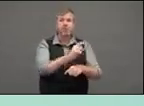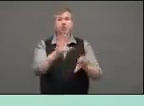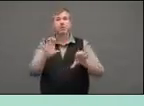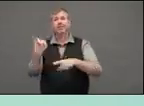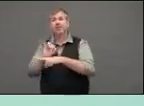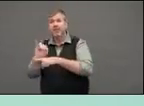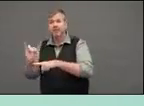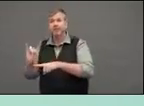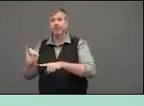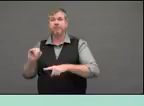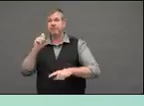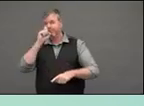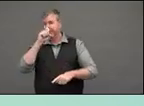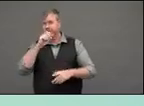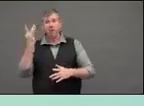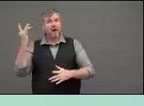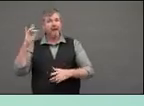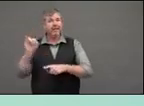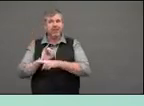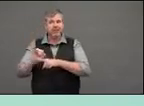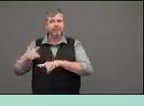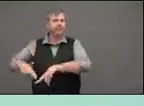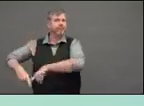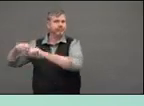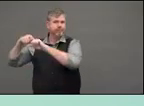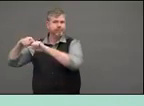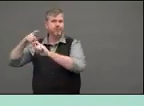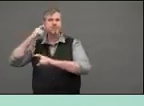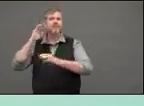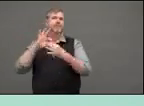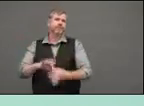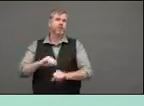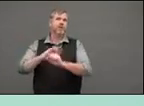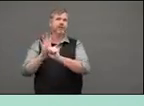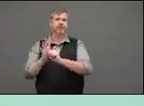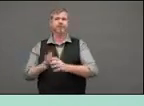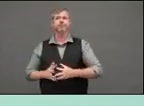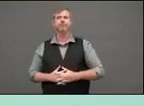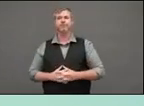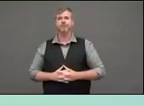you know kind of went away from COVID um which kind of goes back